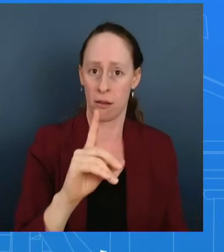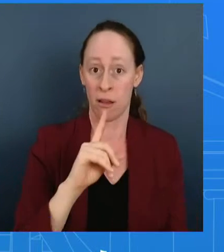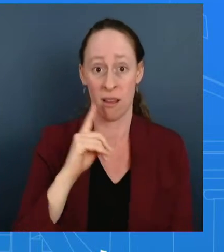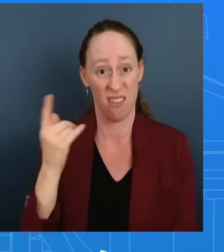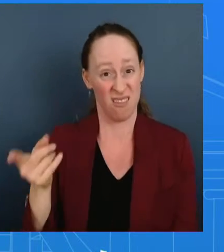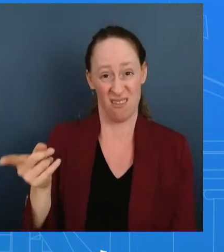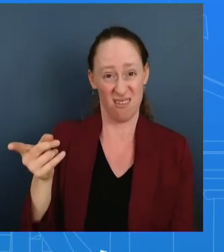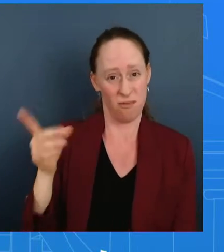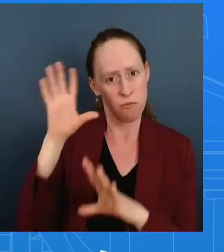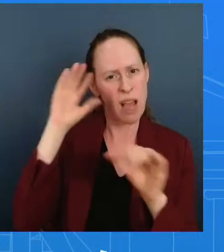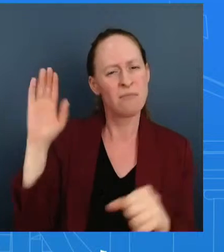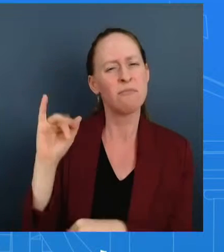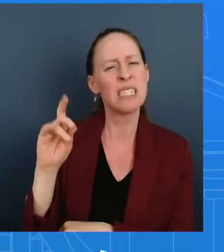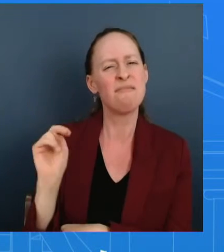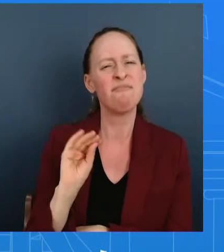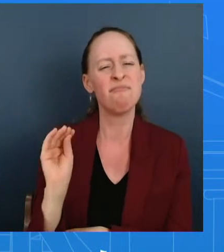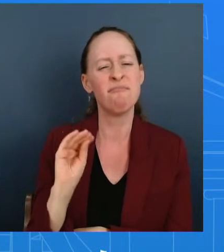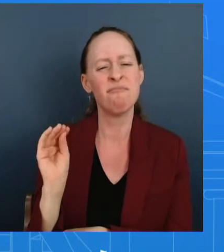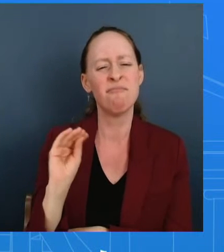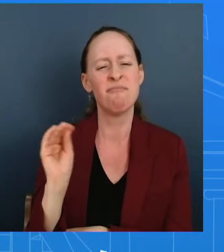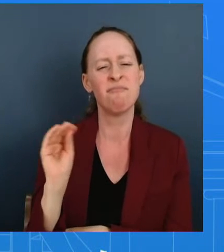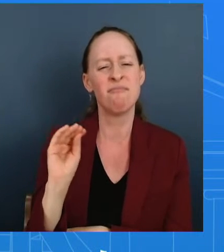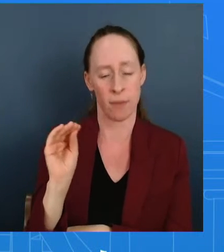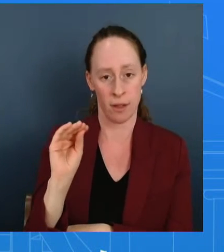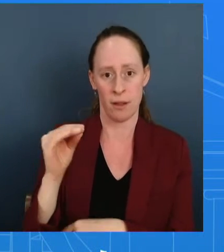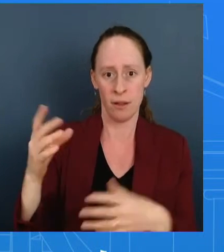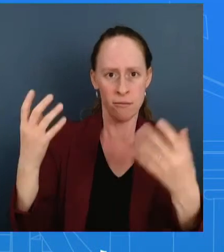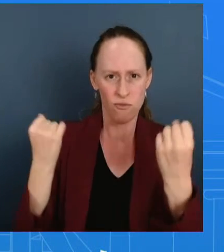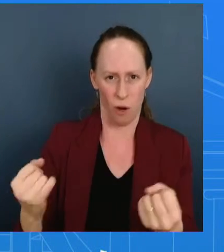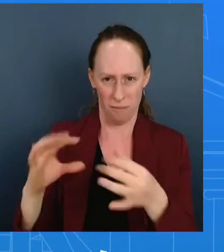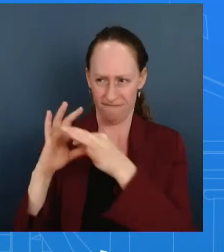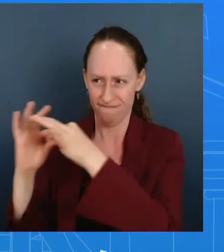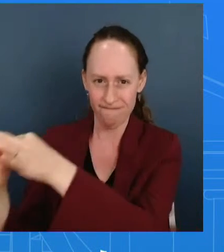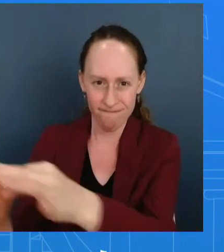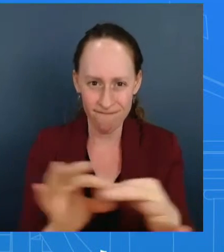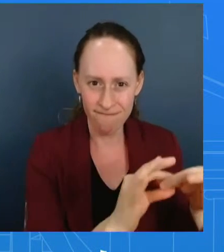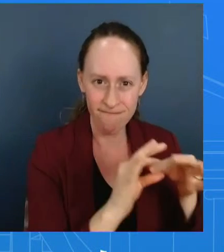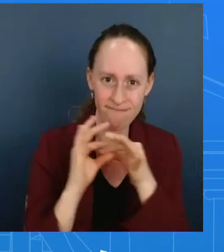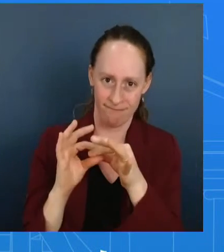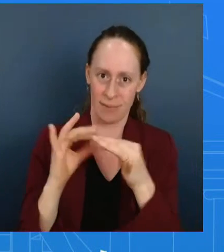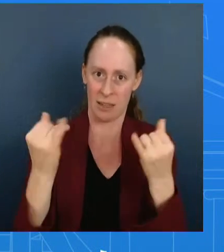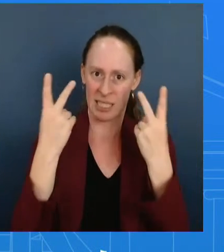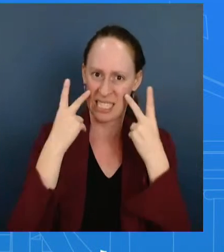more than double the number of Allies have reached that 2 percent. The Press: Two questions on the fallout from the debate.